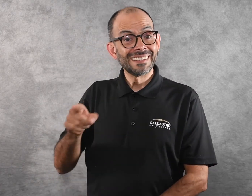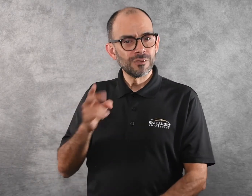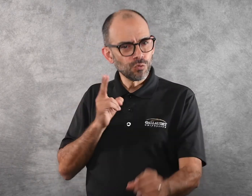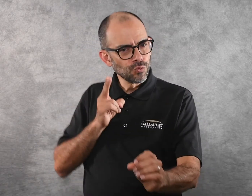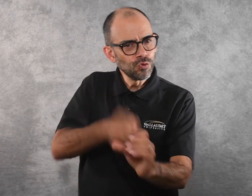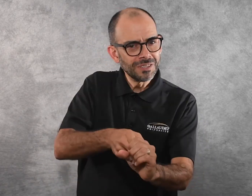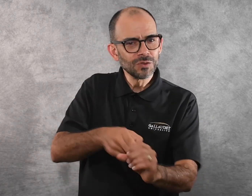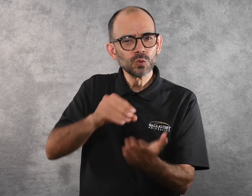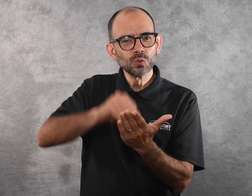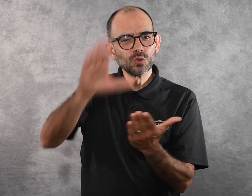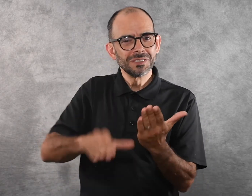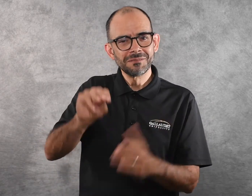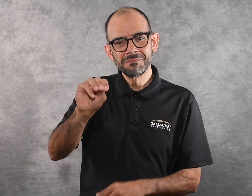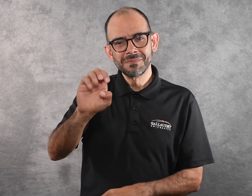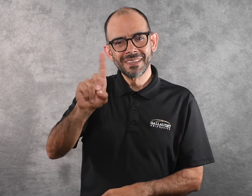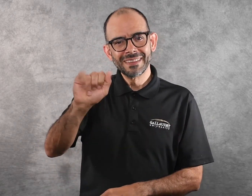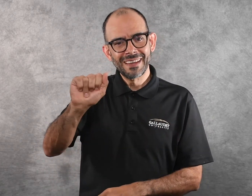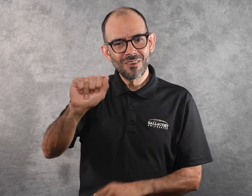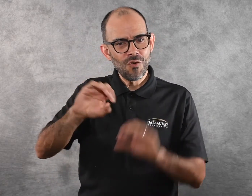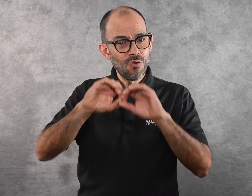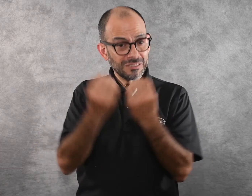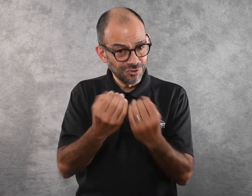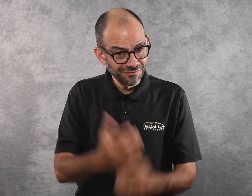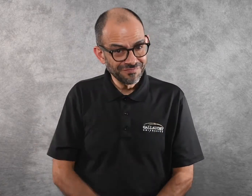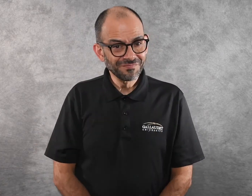and joined the student media organization